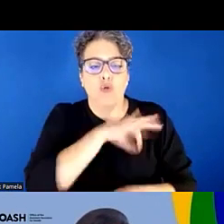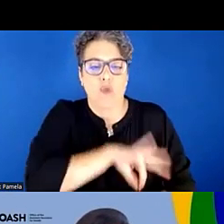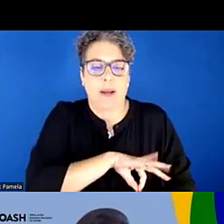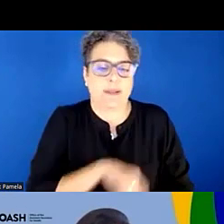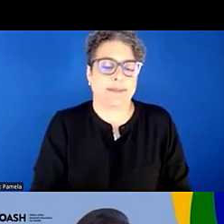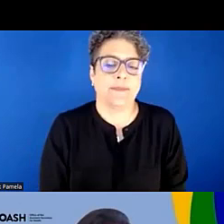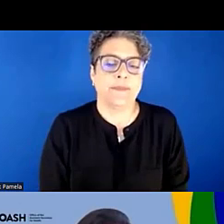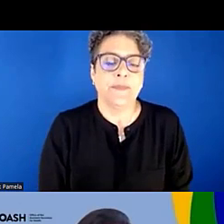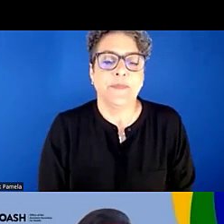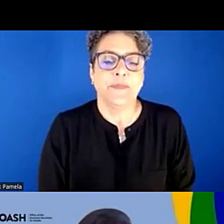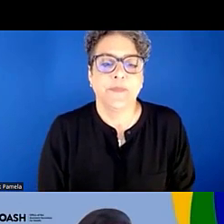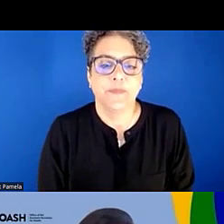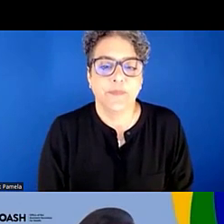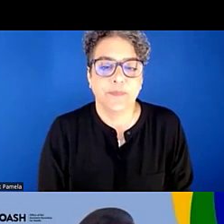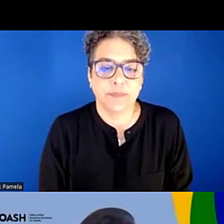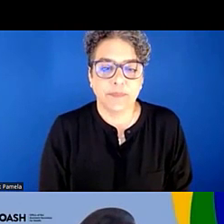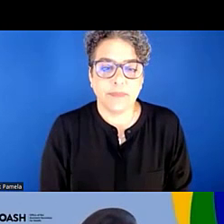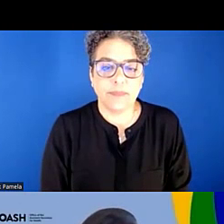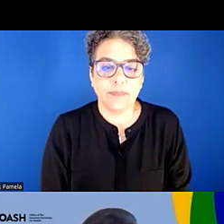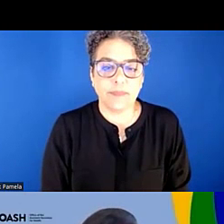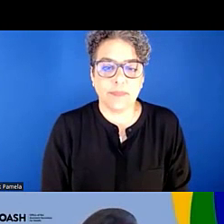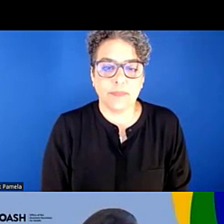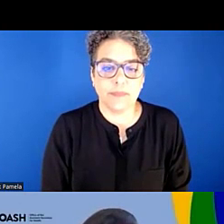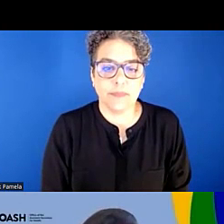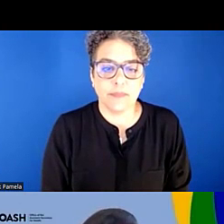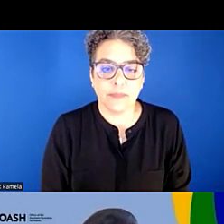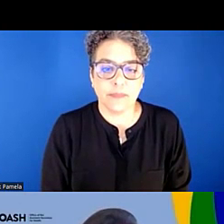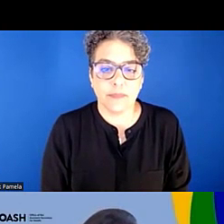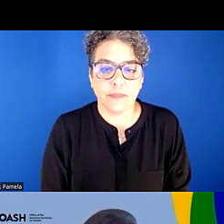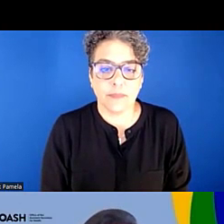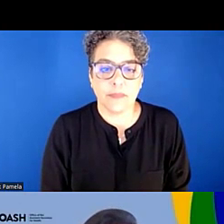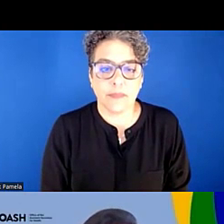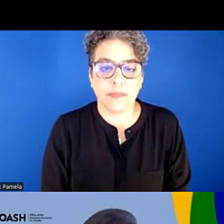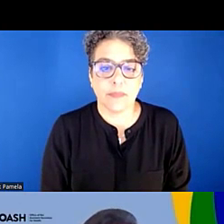So is research integrity generally high?